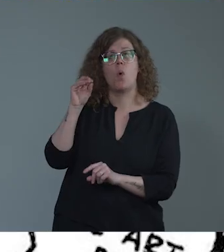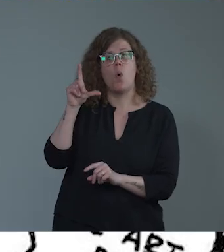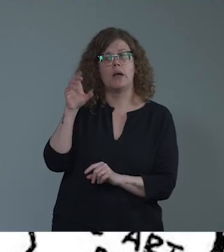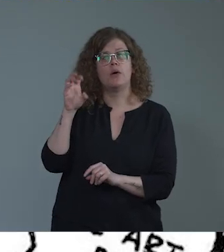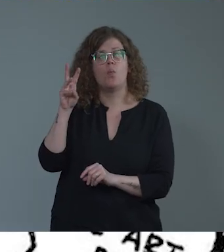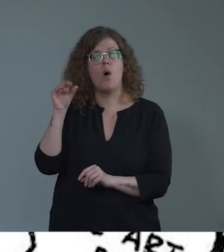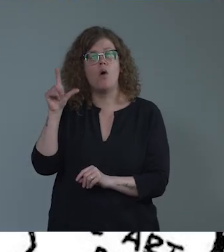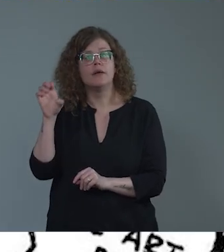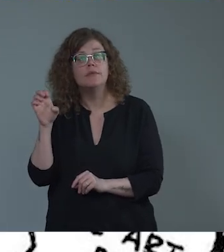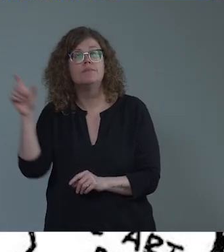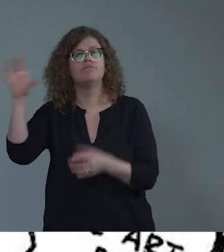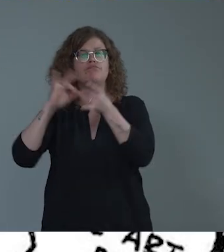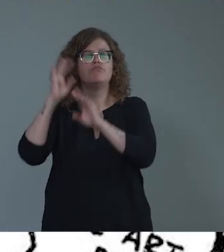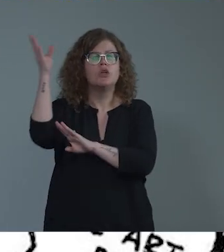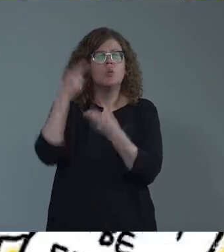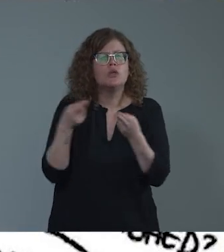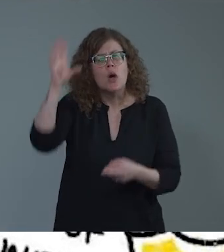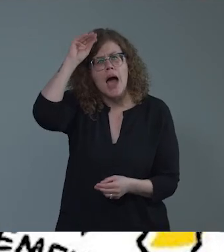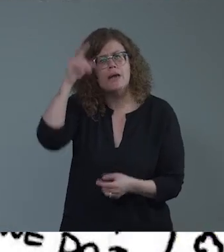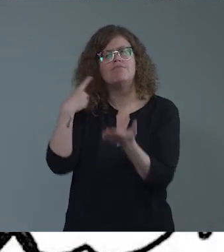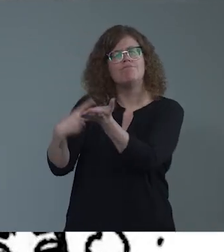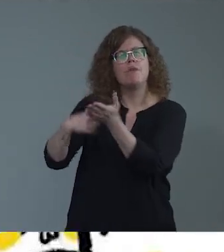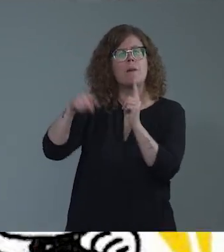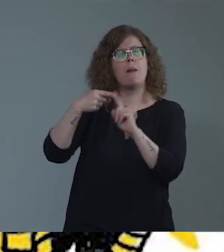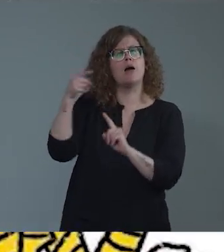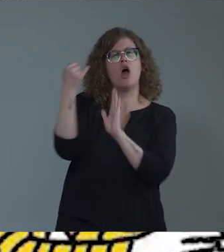And a standard call to artist has very basic application things in it.